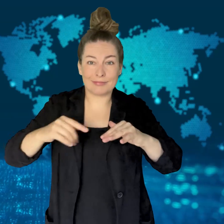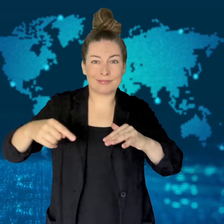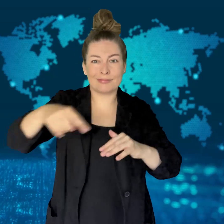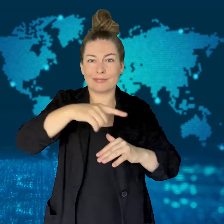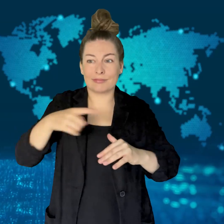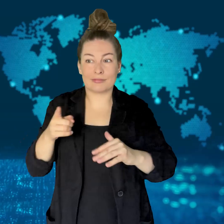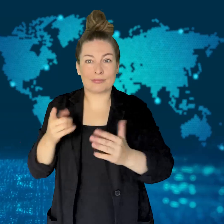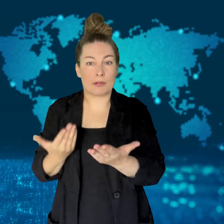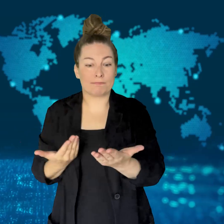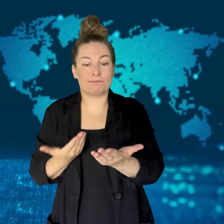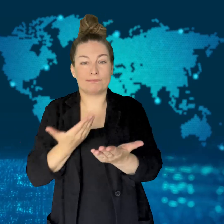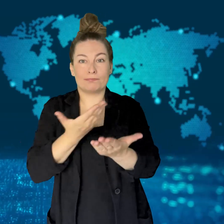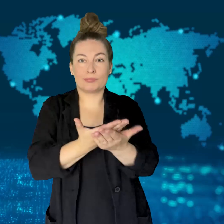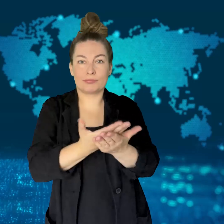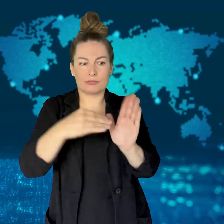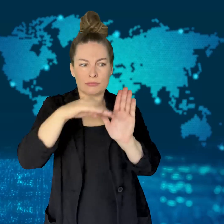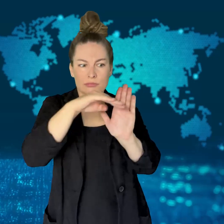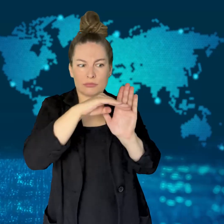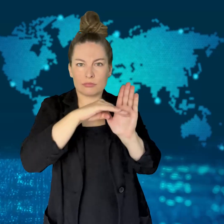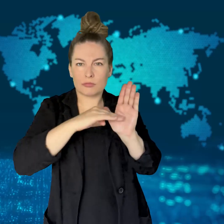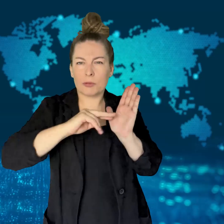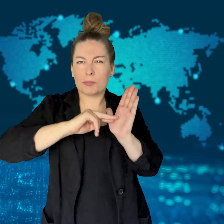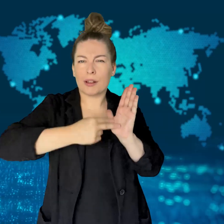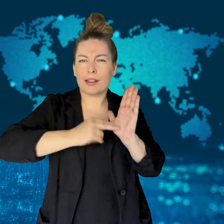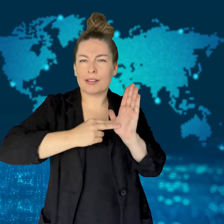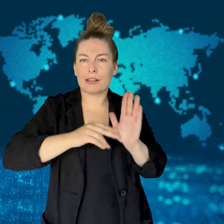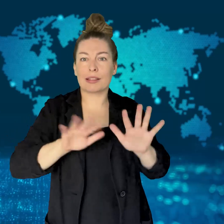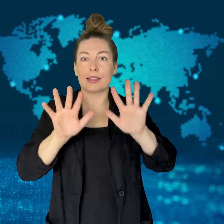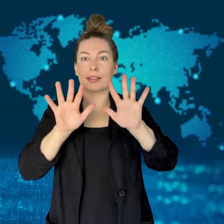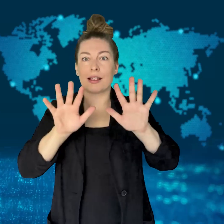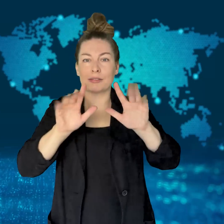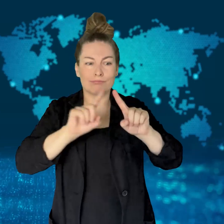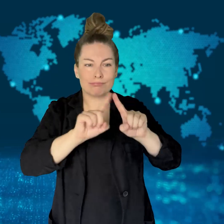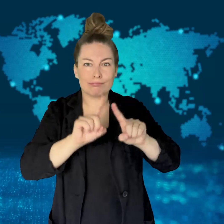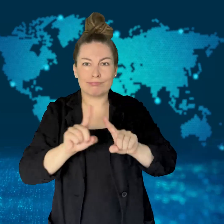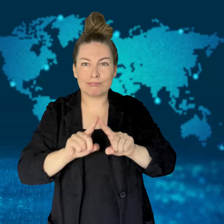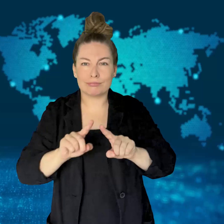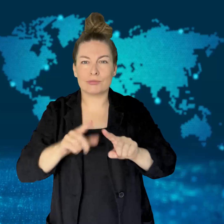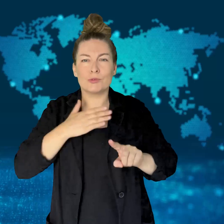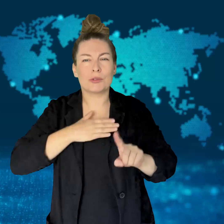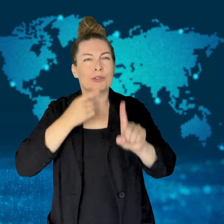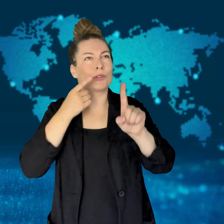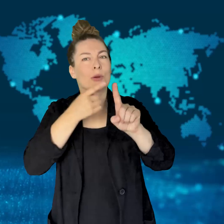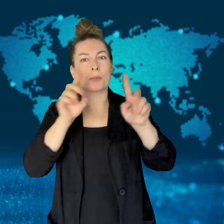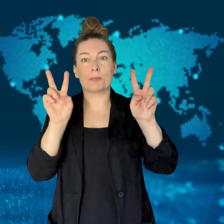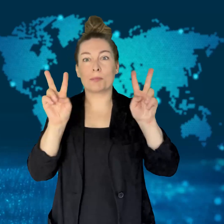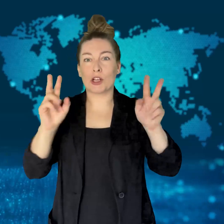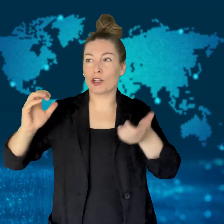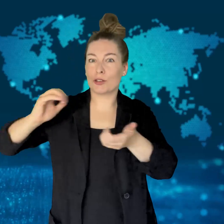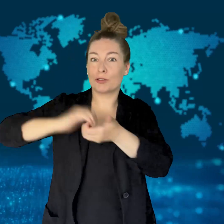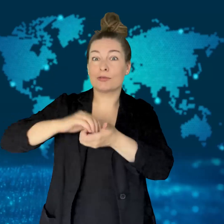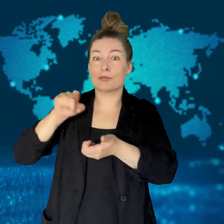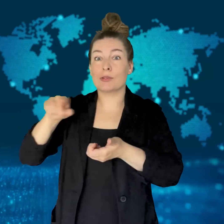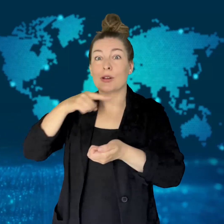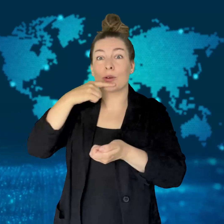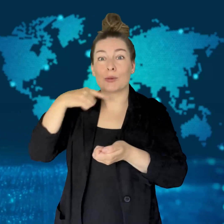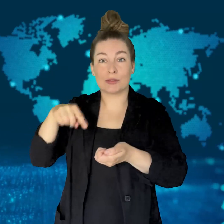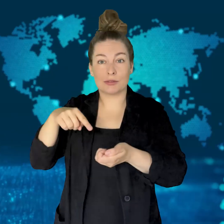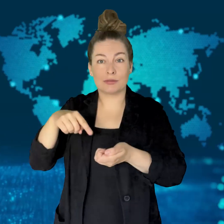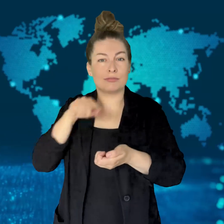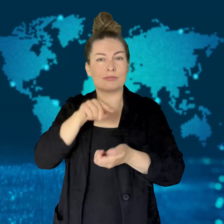the same 10-point peace plan that he proposed at the end of 2022.